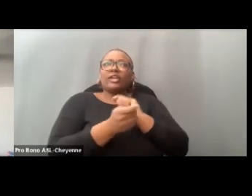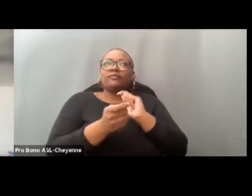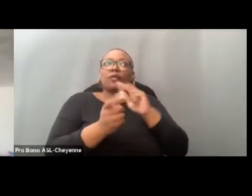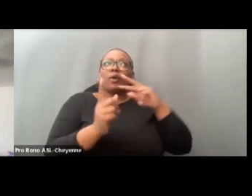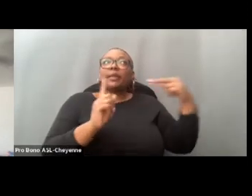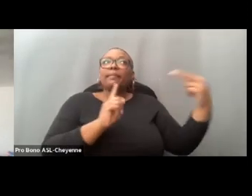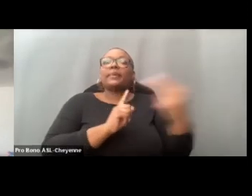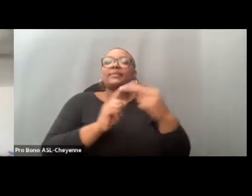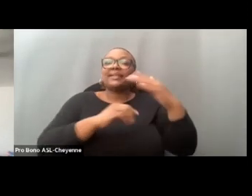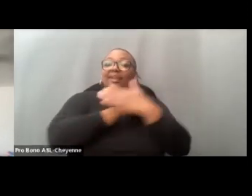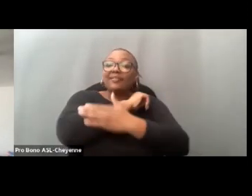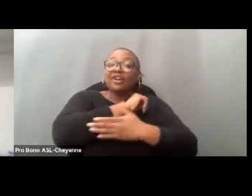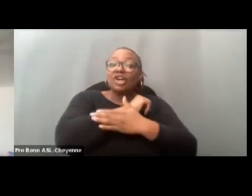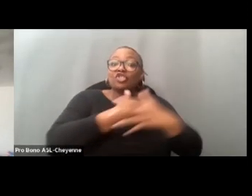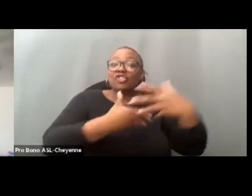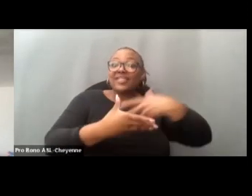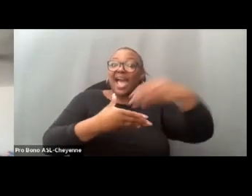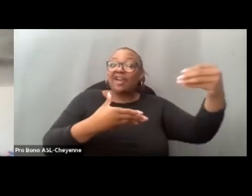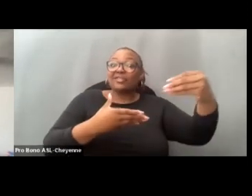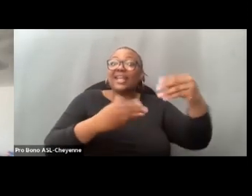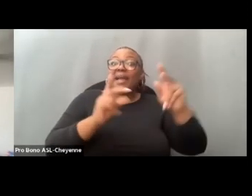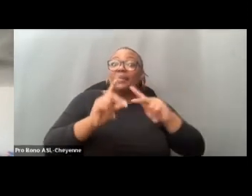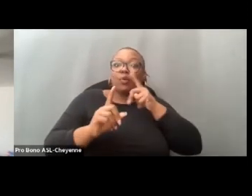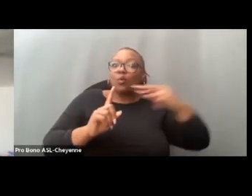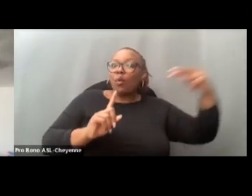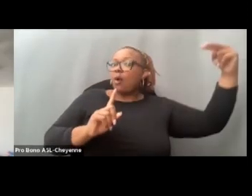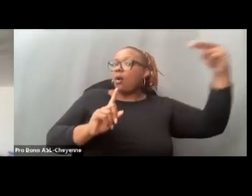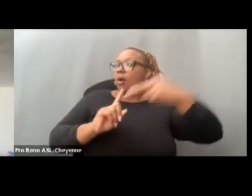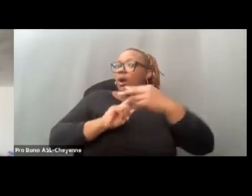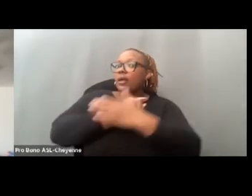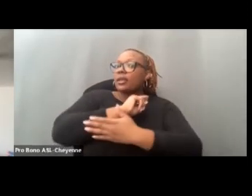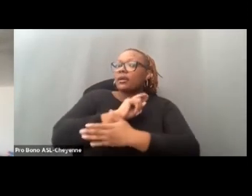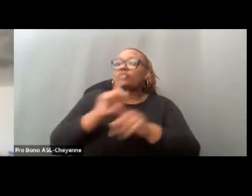in the outside world and shape unity,